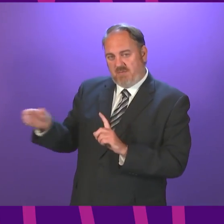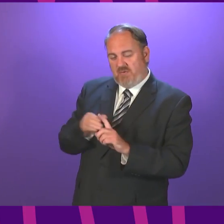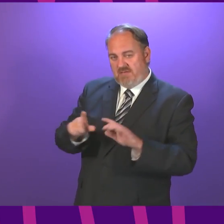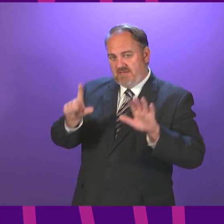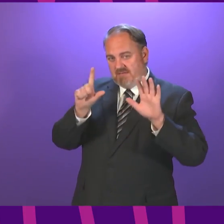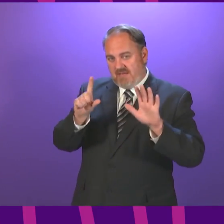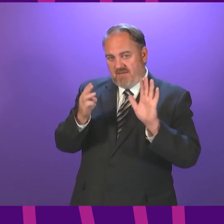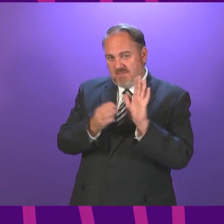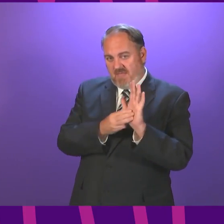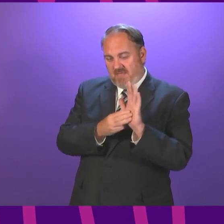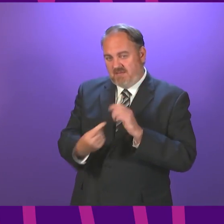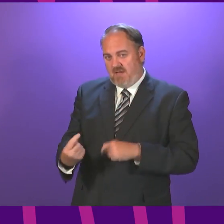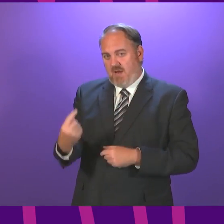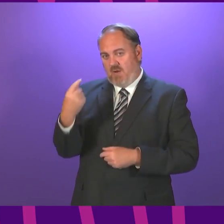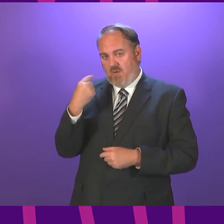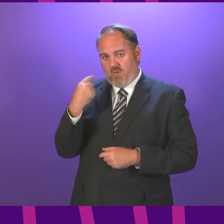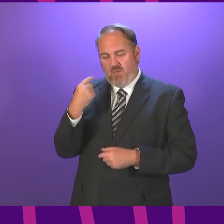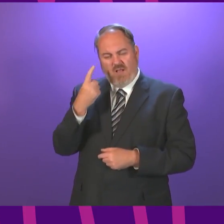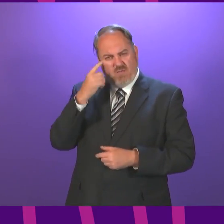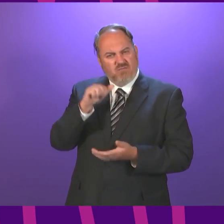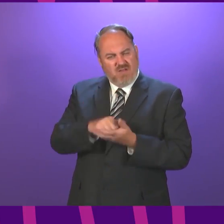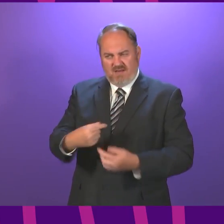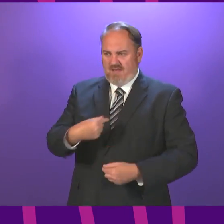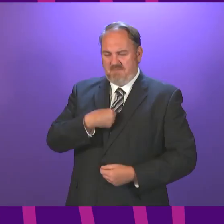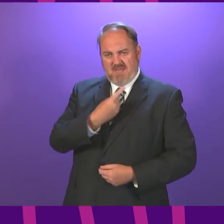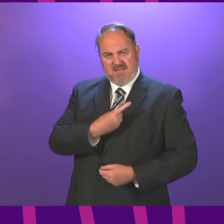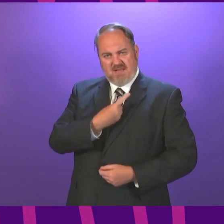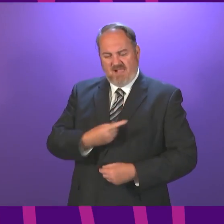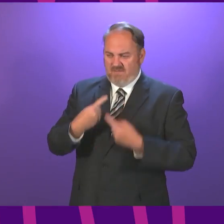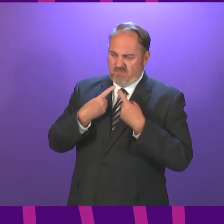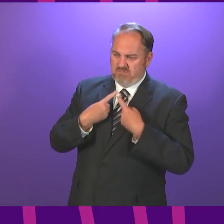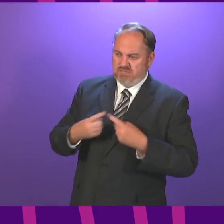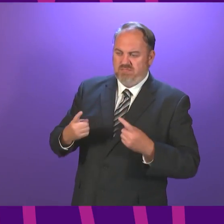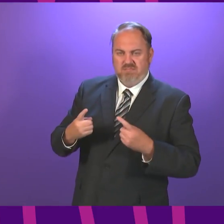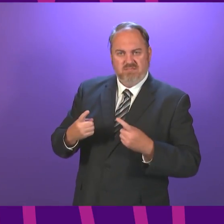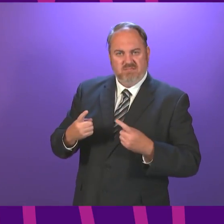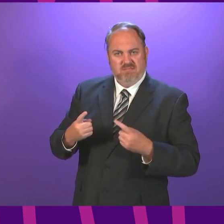It is right that I should make a statement to Parliament today, and I am glad of the